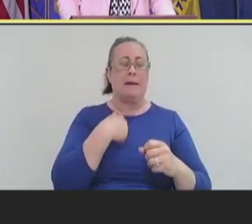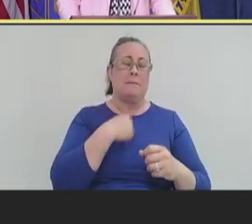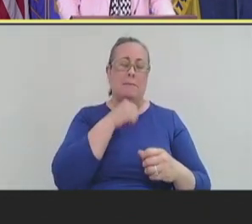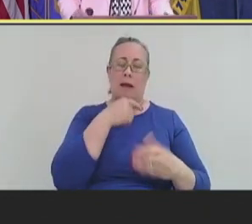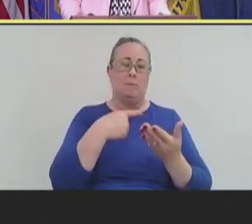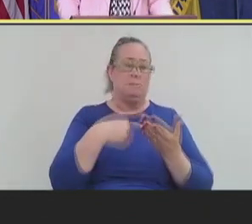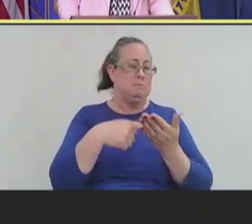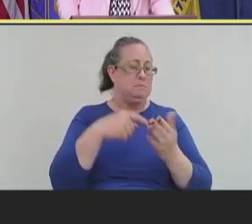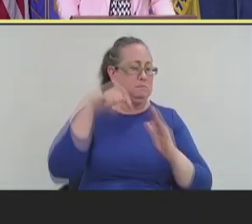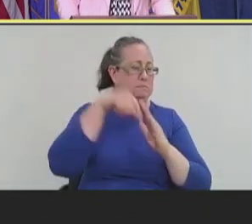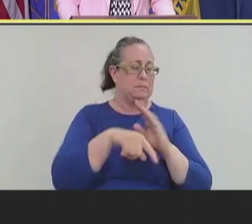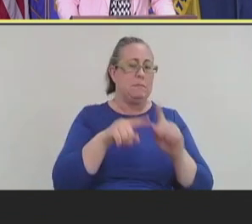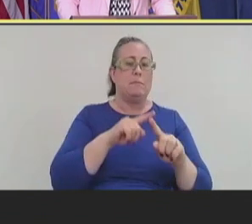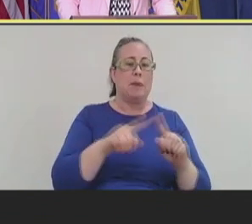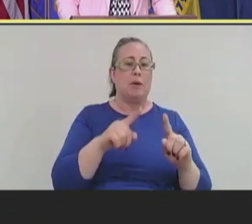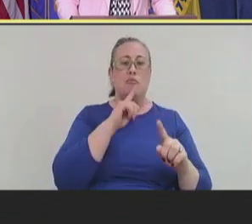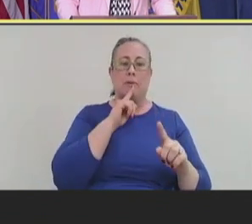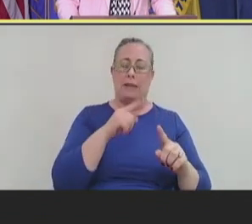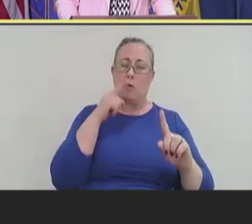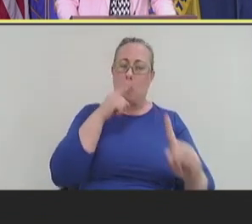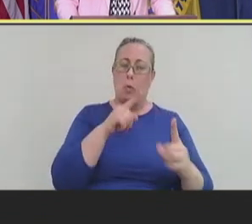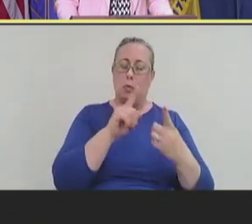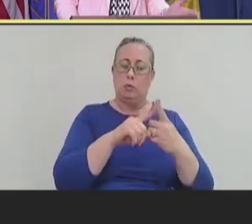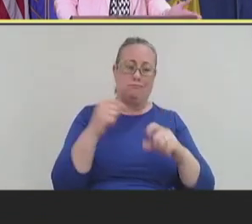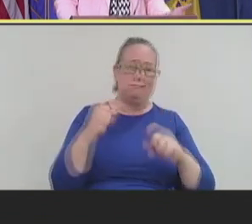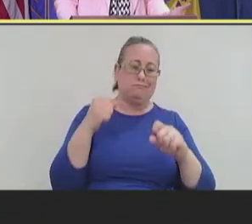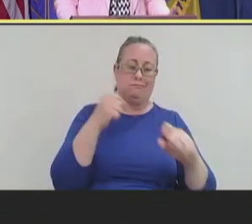it's to really strengthen public health data across the board. I think this panel